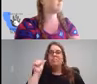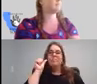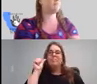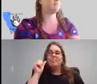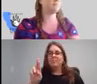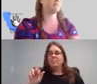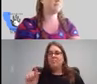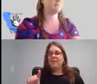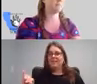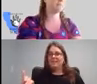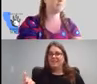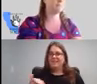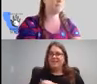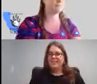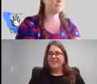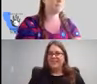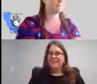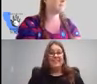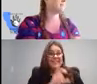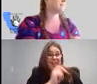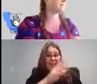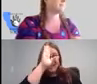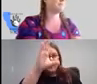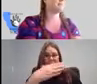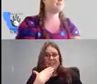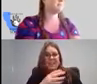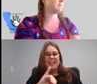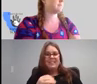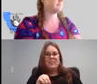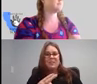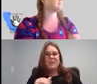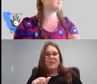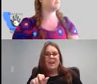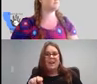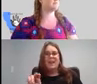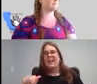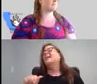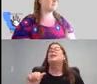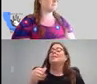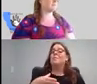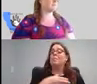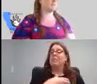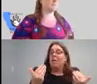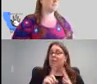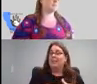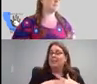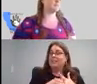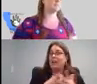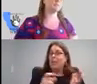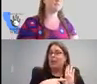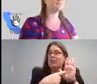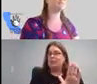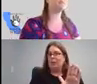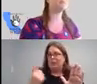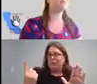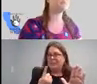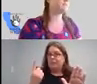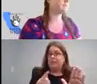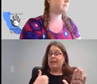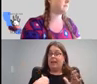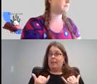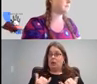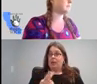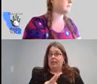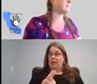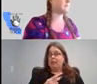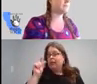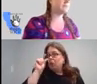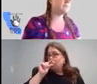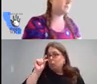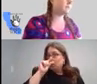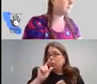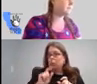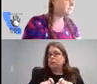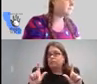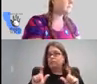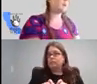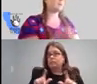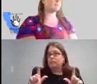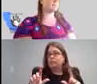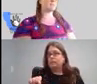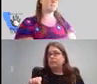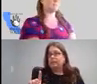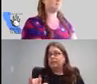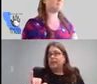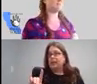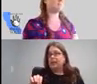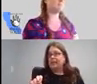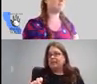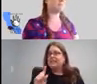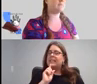Ok hi, thanks Johanna. So before we get started I want to show you all something. I am currently using google slides